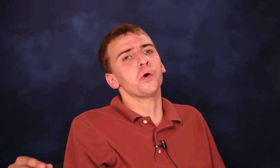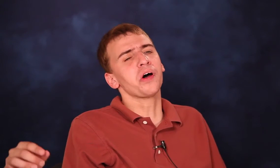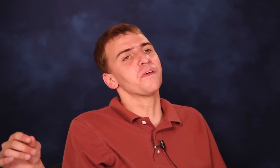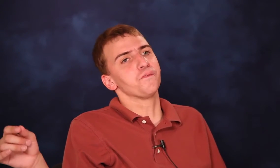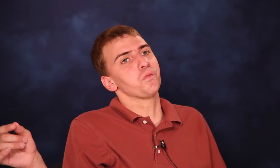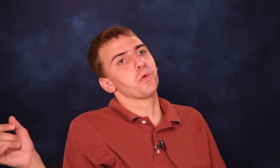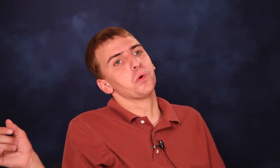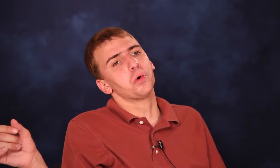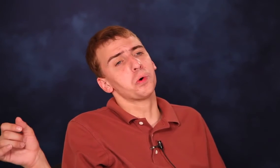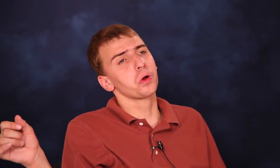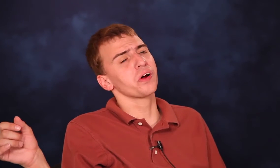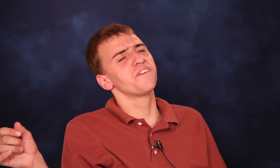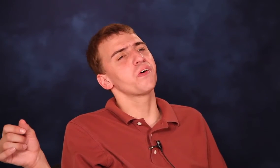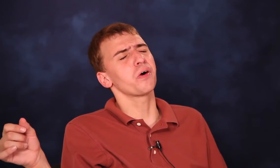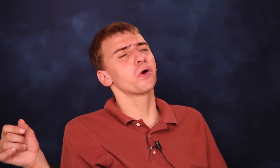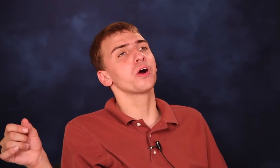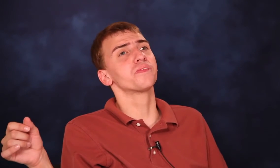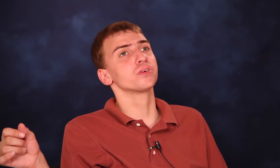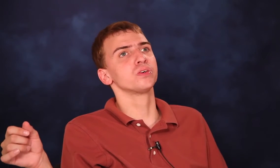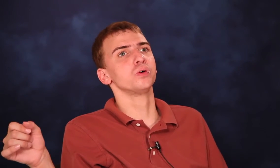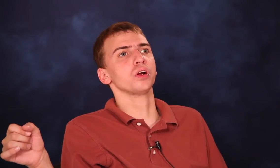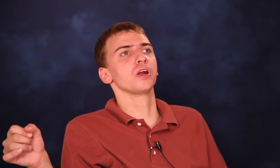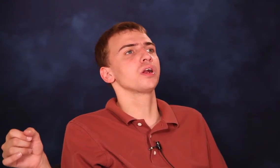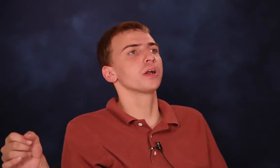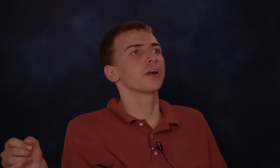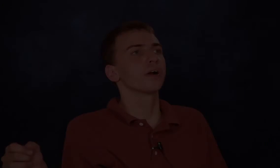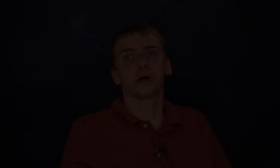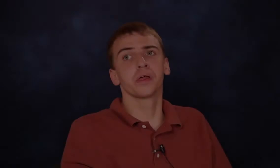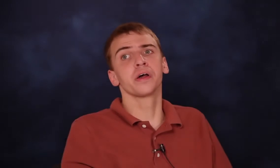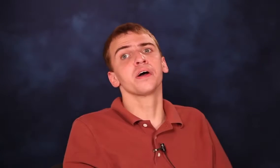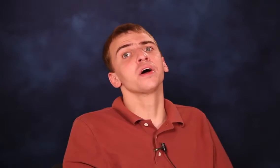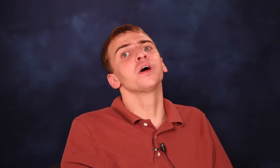or their power of attorney.